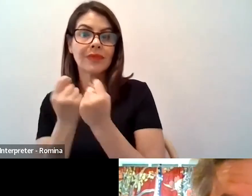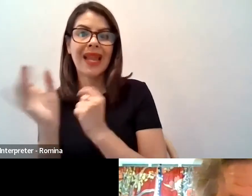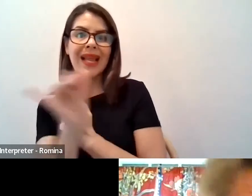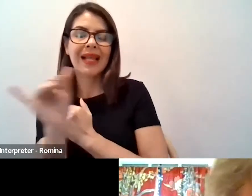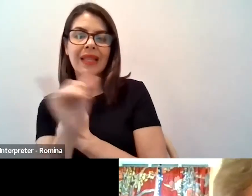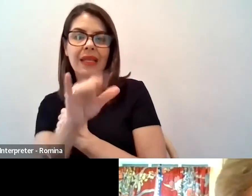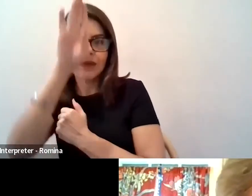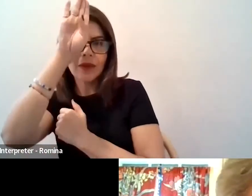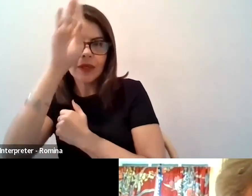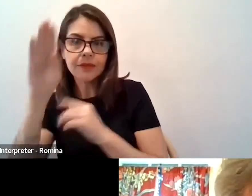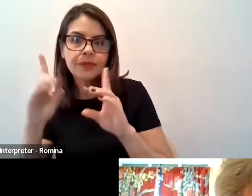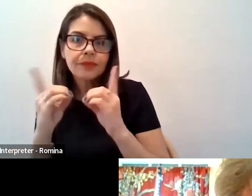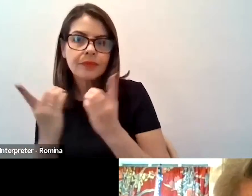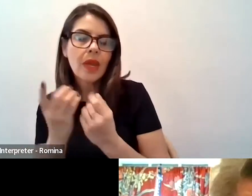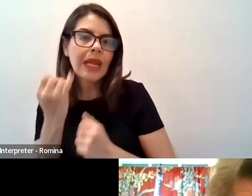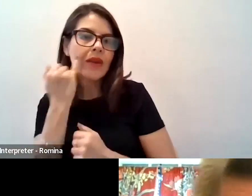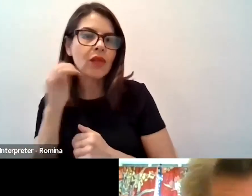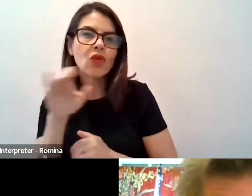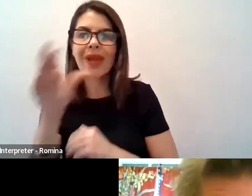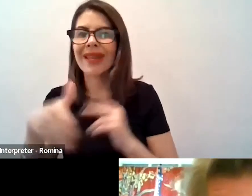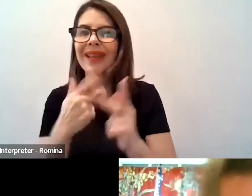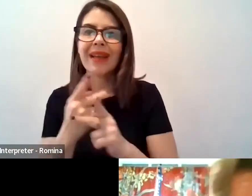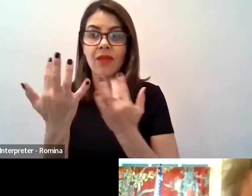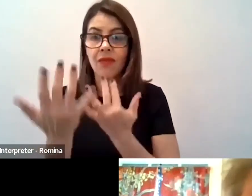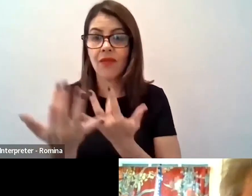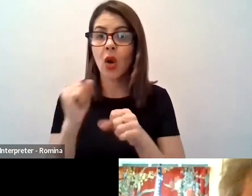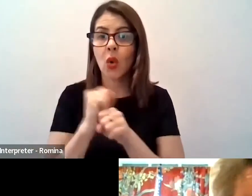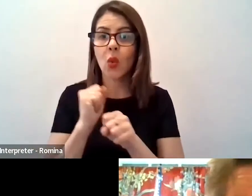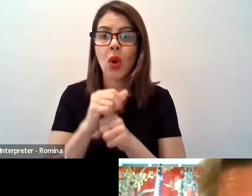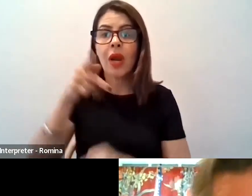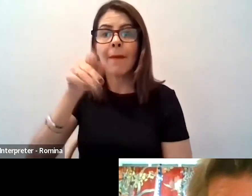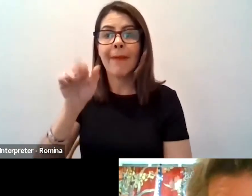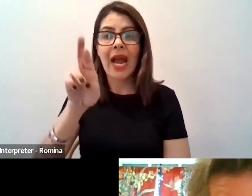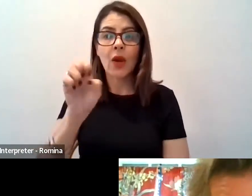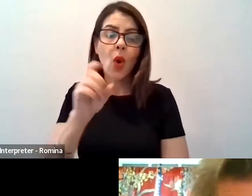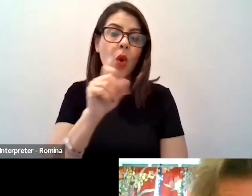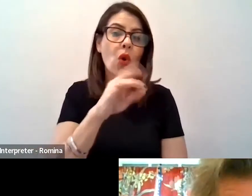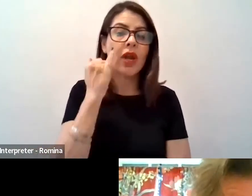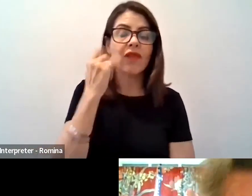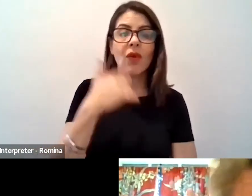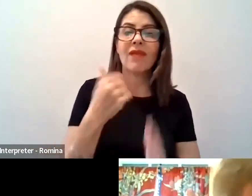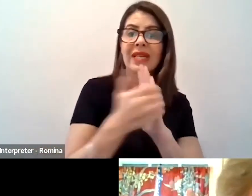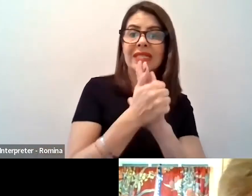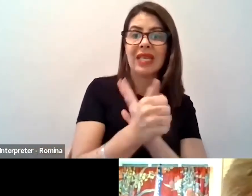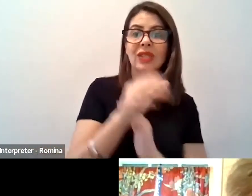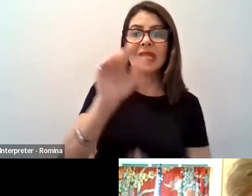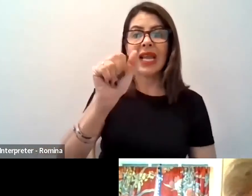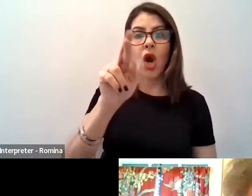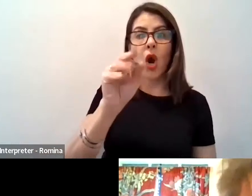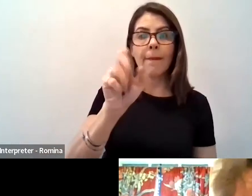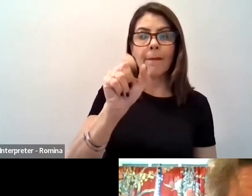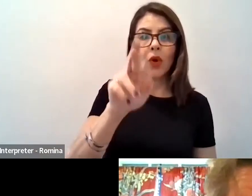if they're doing any pyro work, fire the firearms expert, an armor, he should be qualified